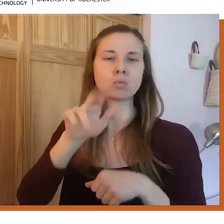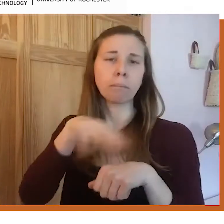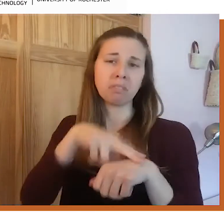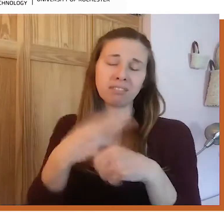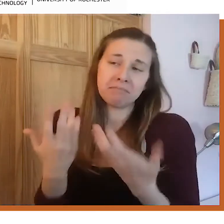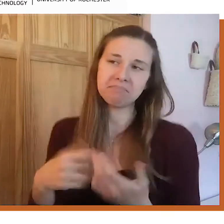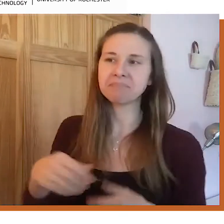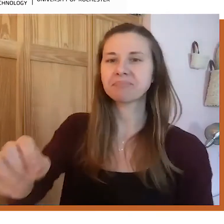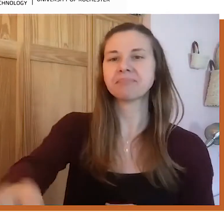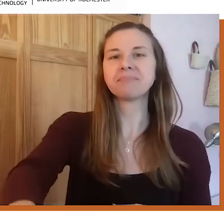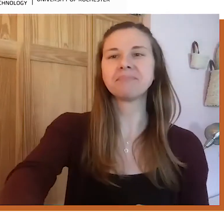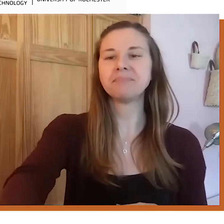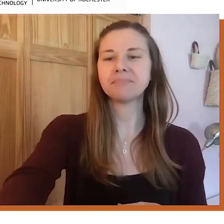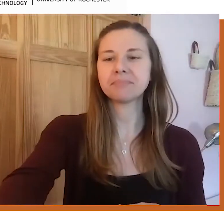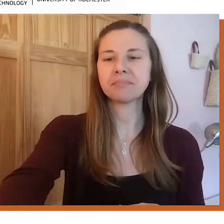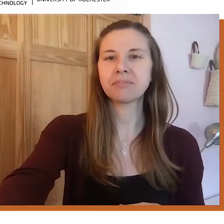That's my experience.